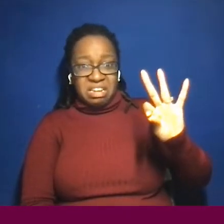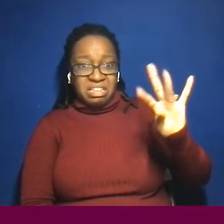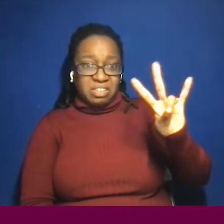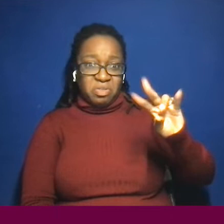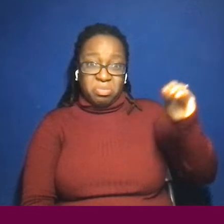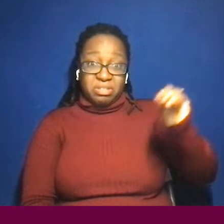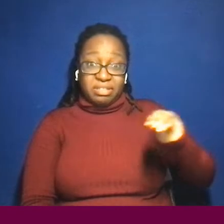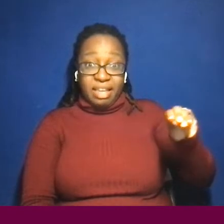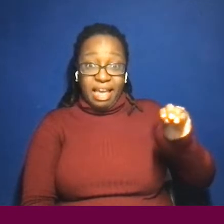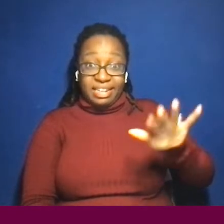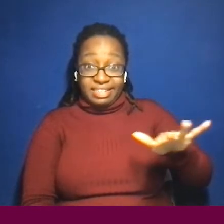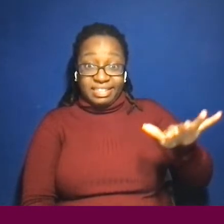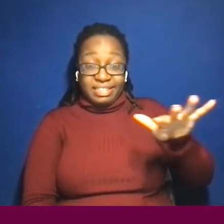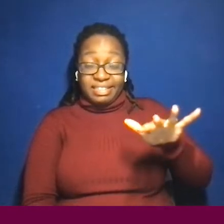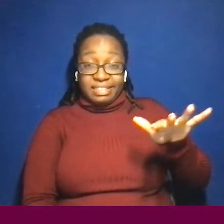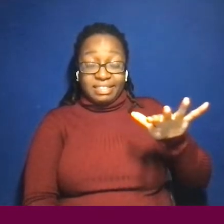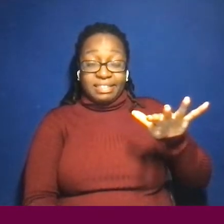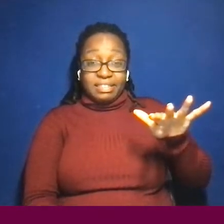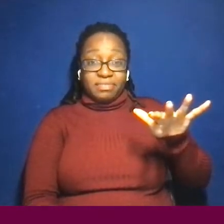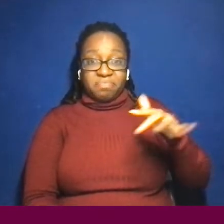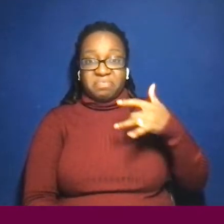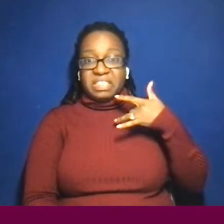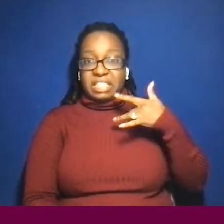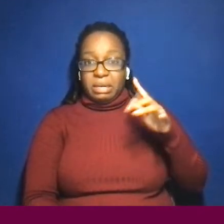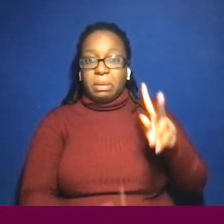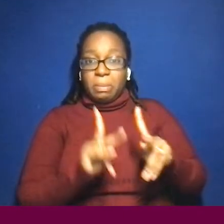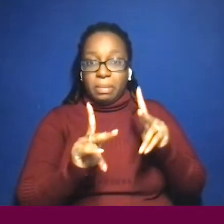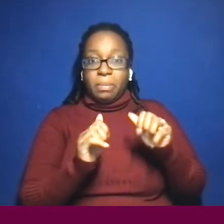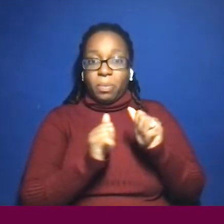those long-term care facilities are people with disabilities.